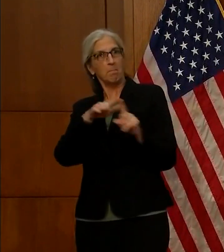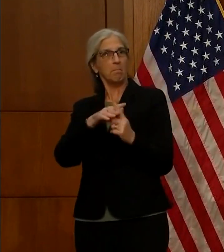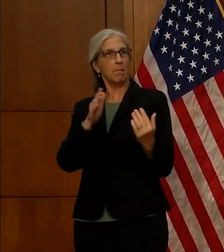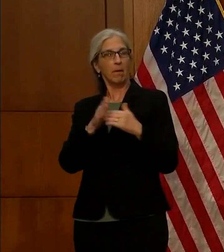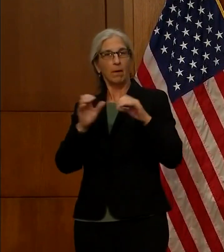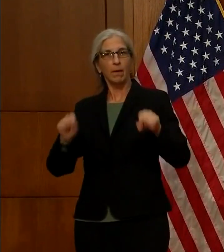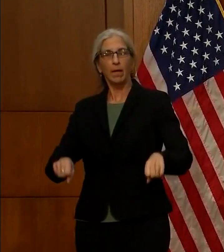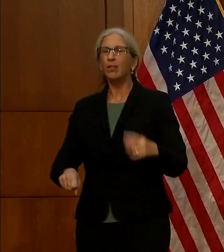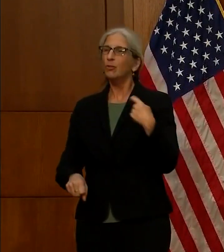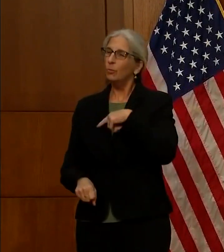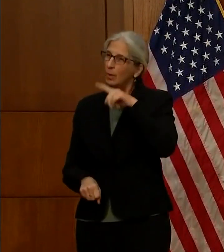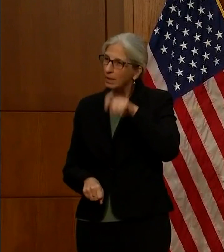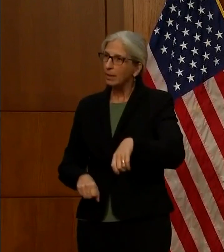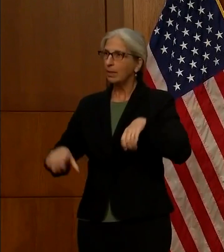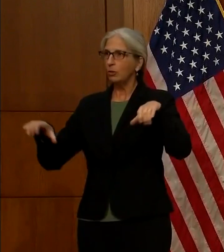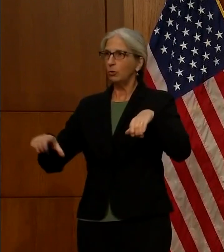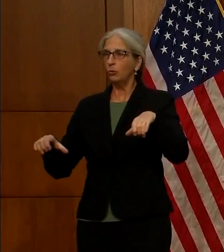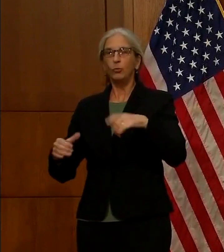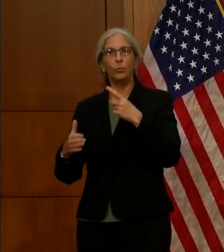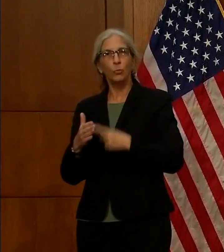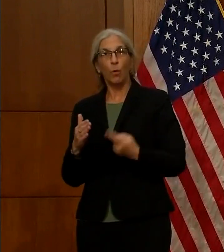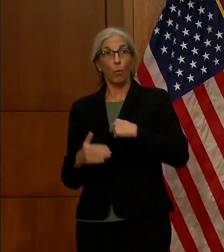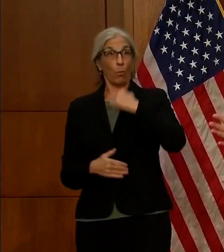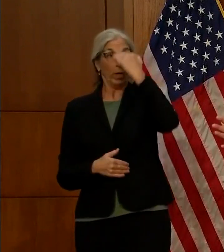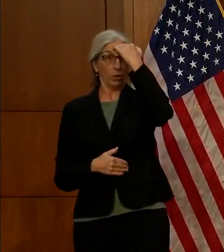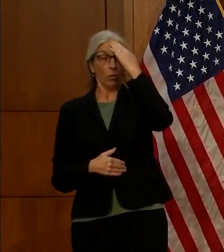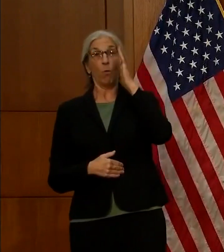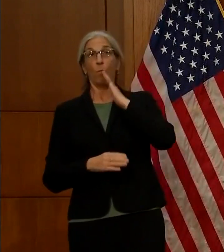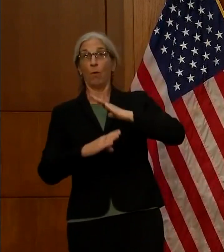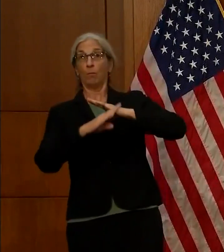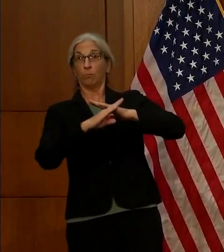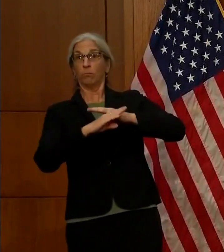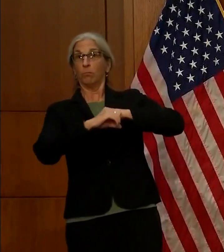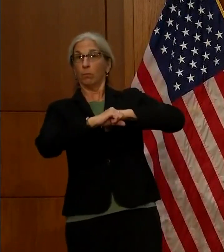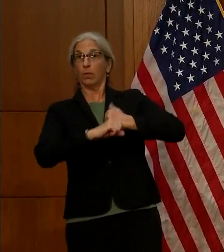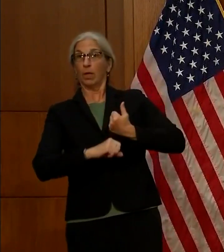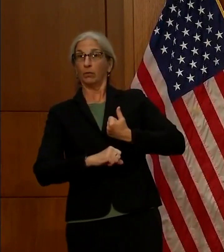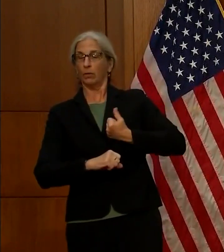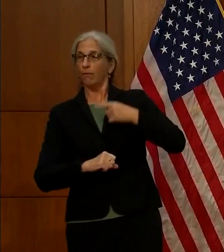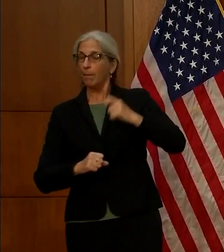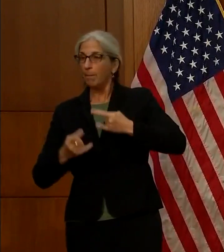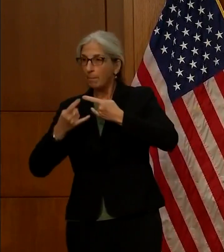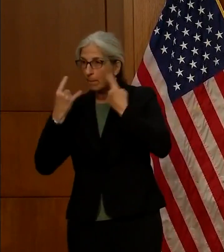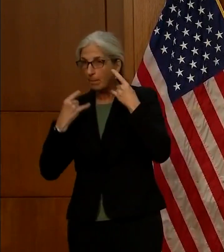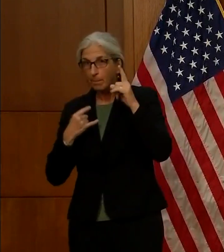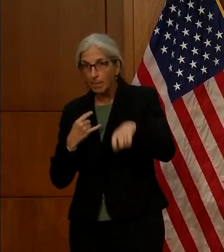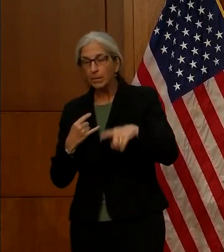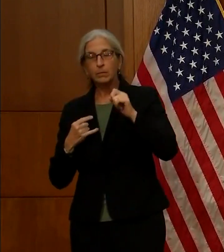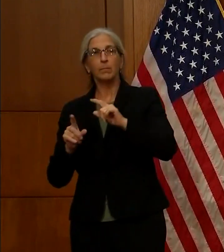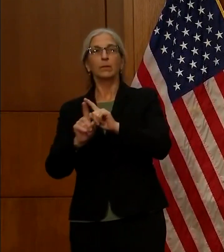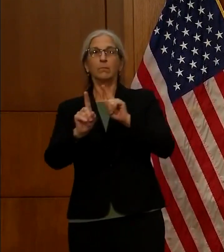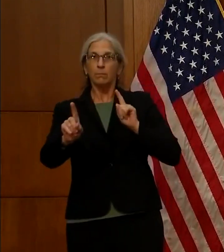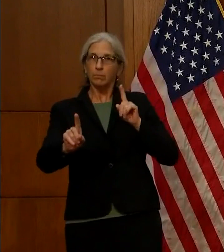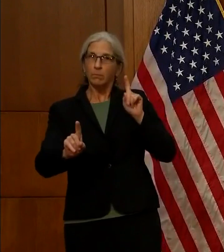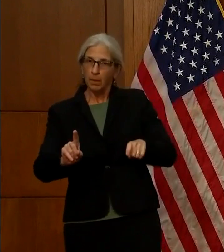THAT- AND DO WHAT WE KNOW WORKS AND THAT IS WHERE OUR MASK.